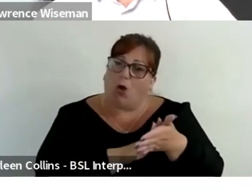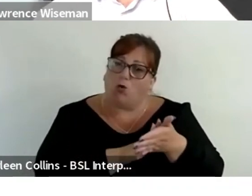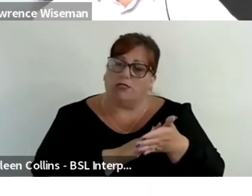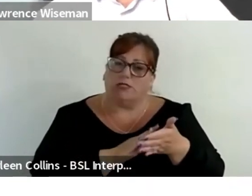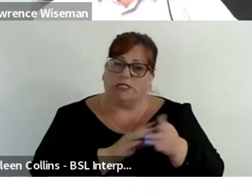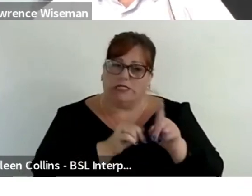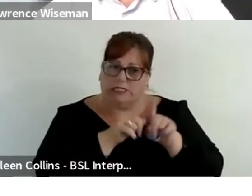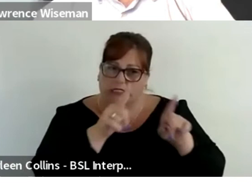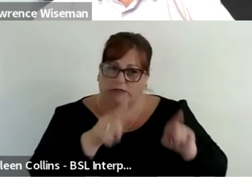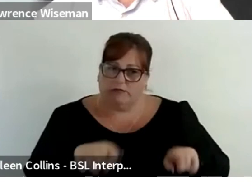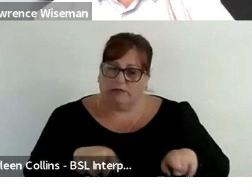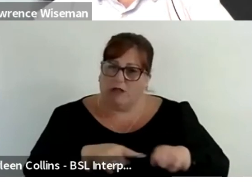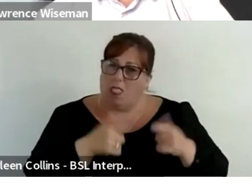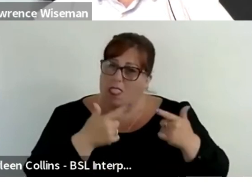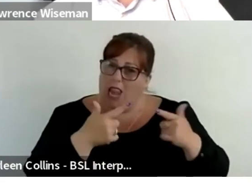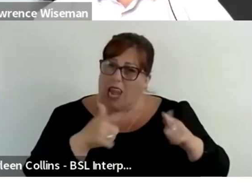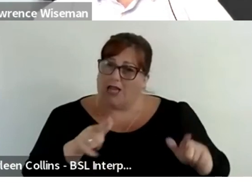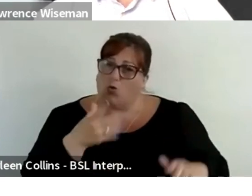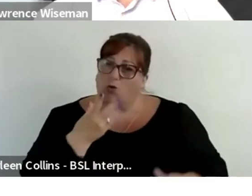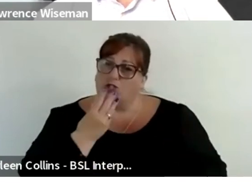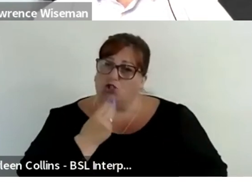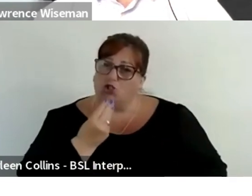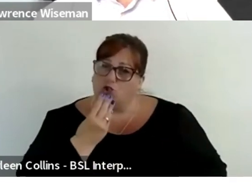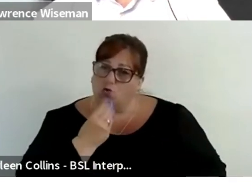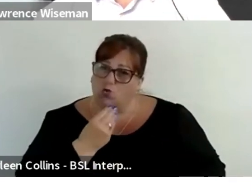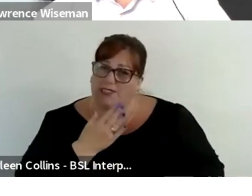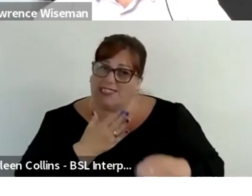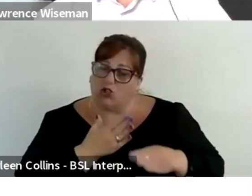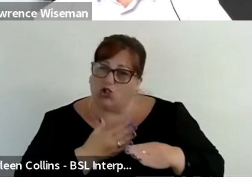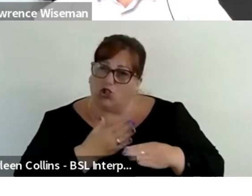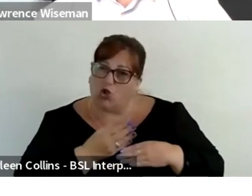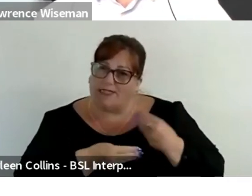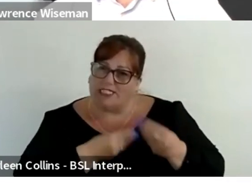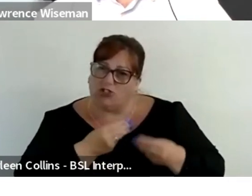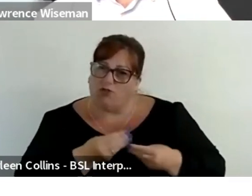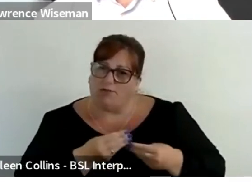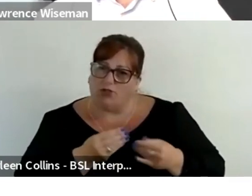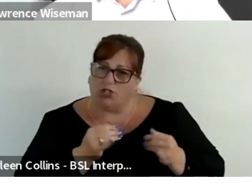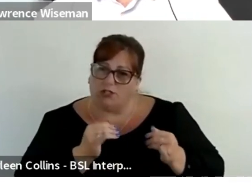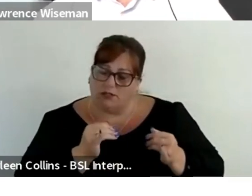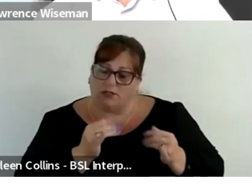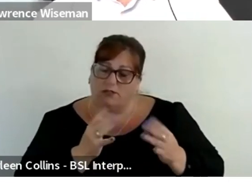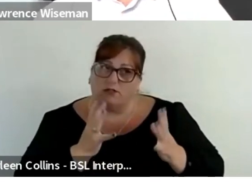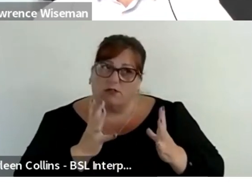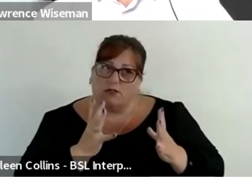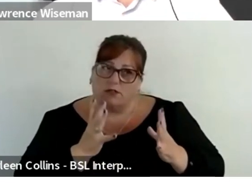We are, we are trying very hard, in our recent recruitment campaign, we